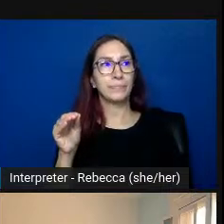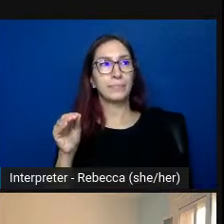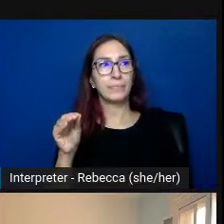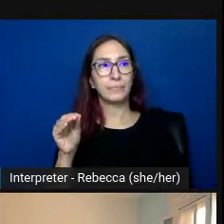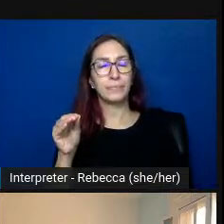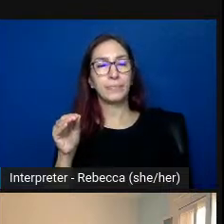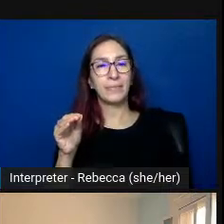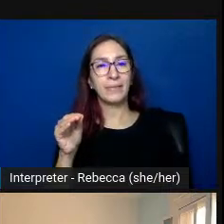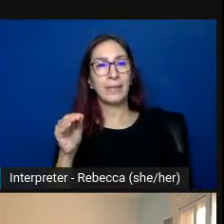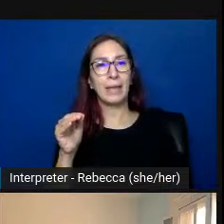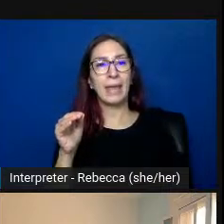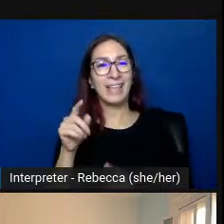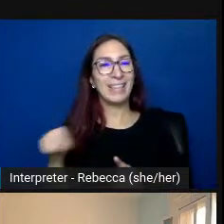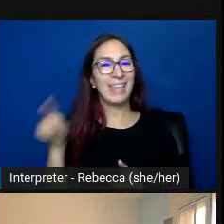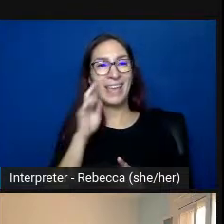developed by an Italian company called . And they